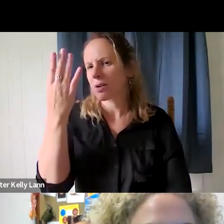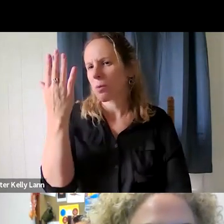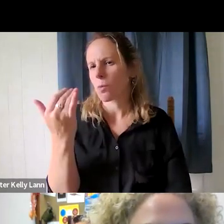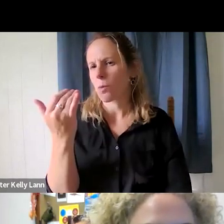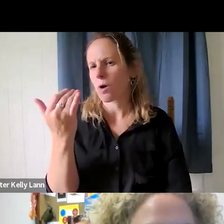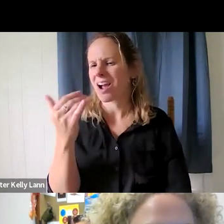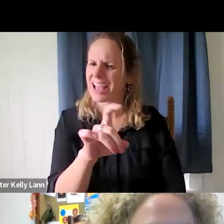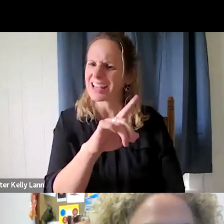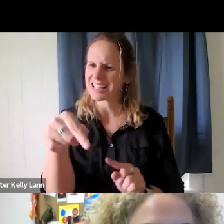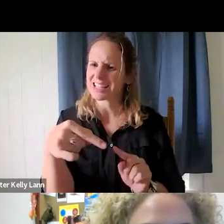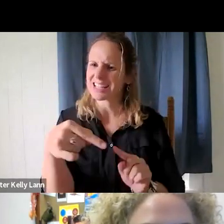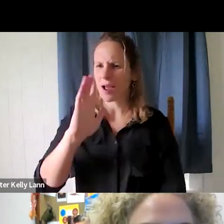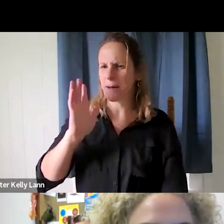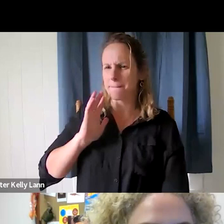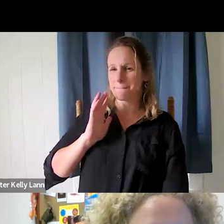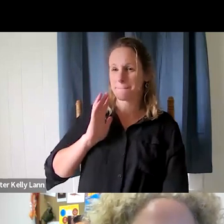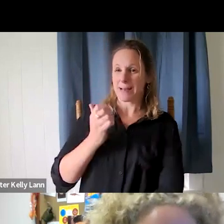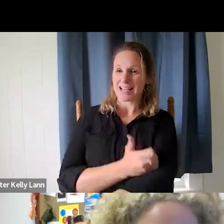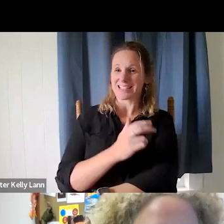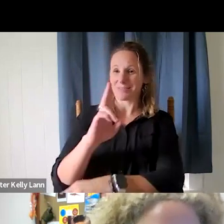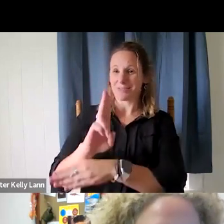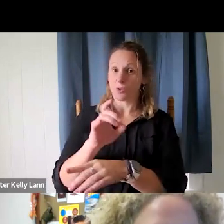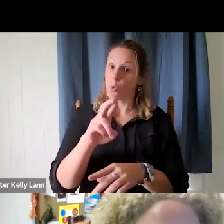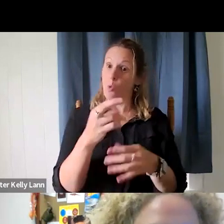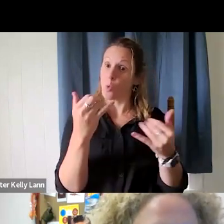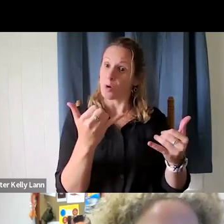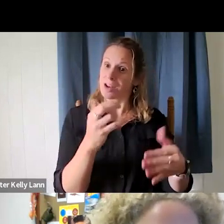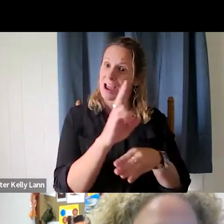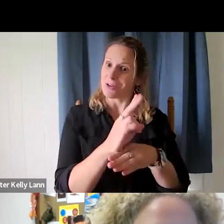about past substance use and even current substance use. What business is it of yours